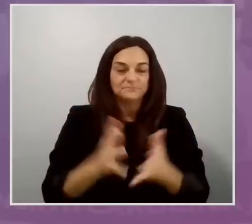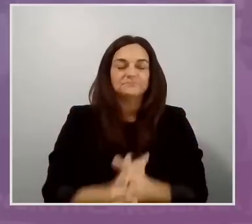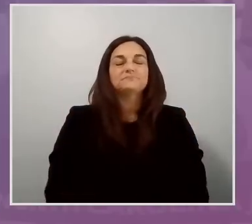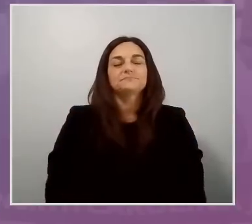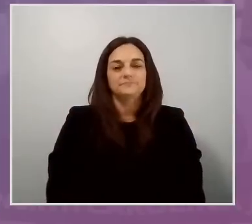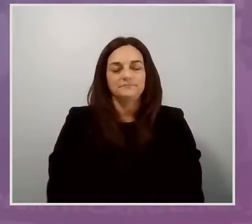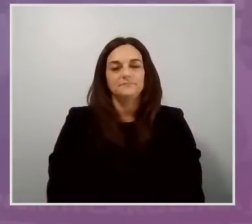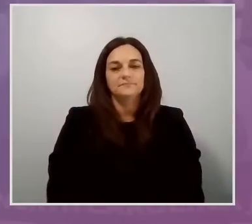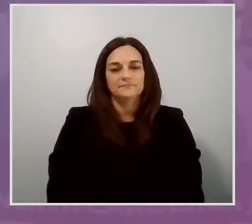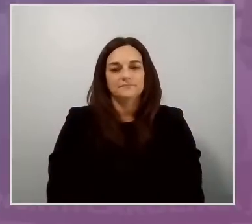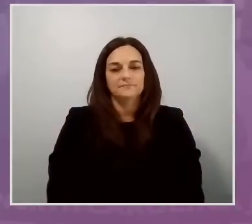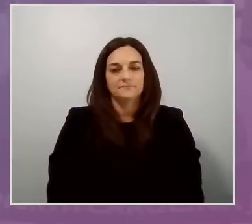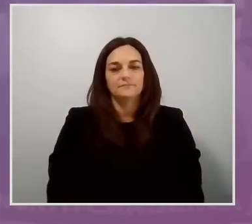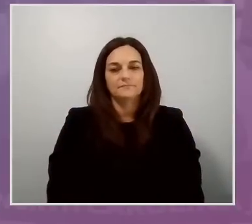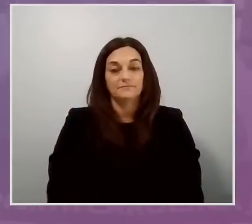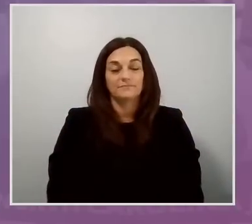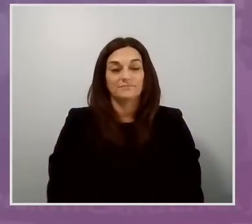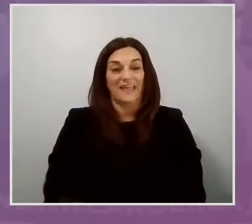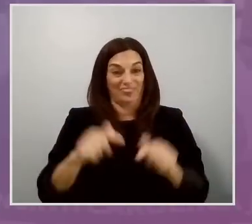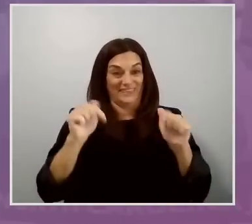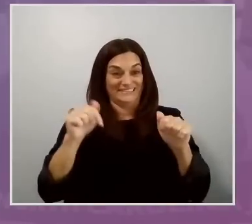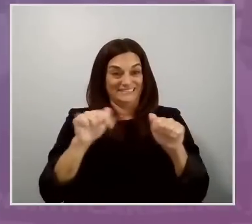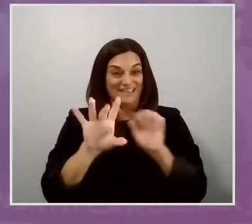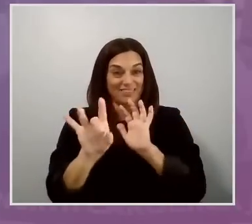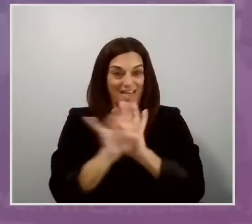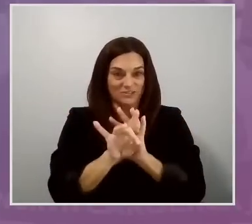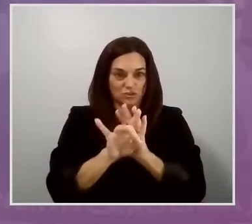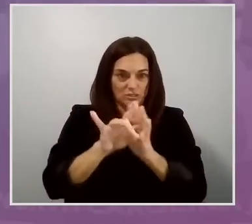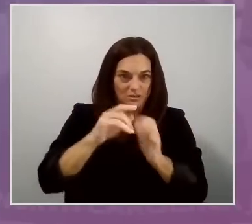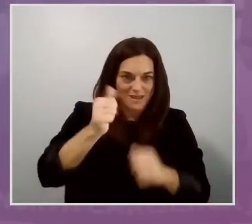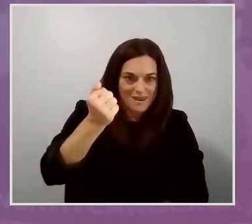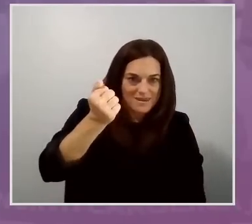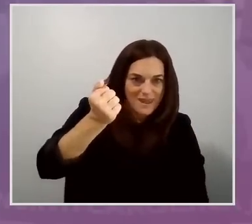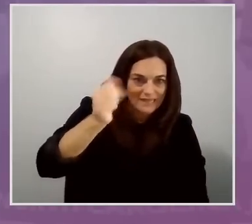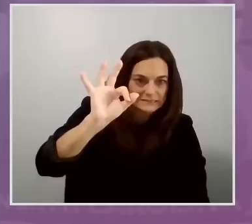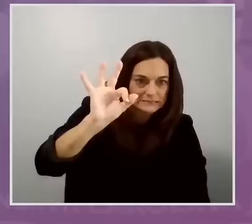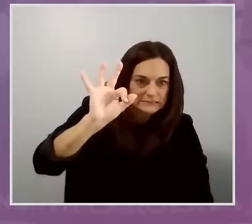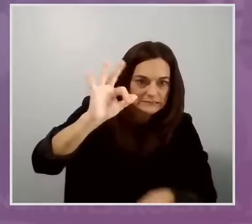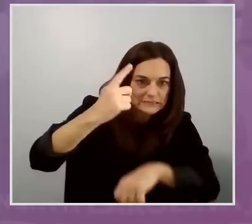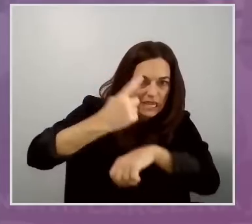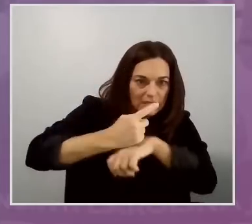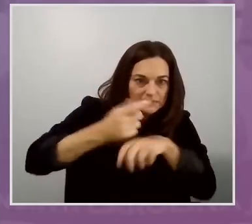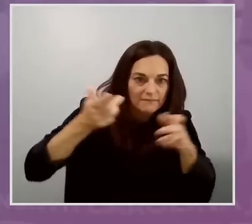UNIFIED.